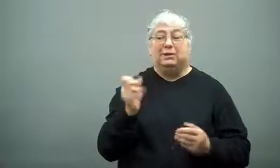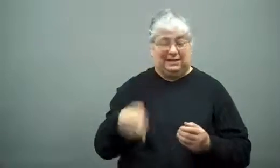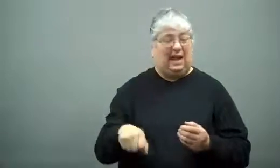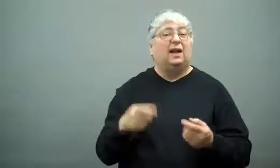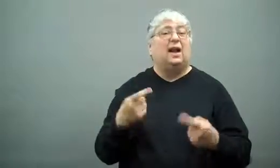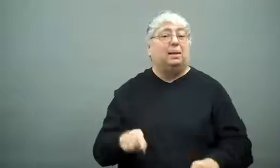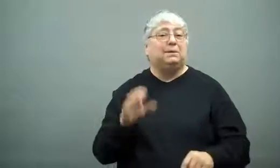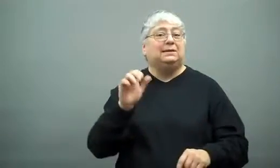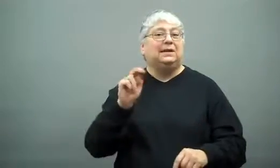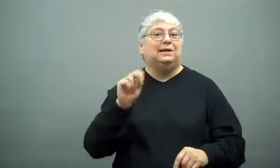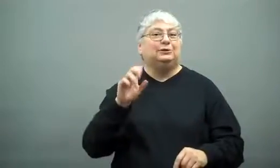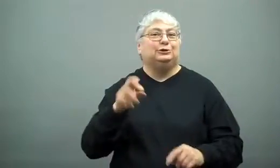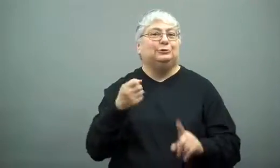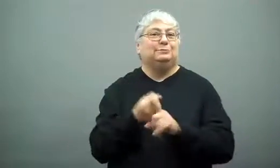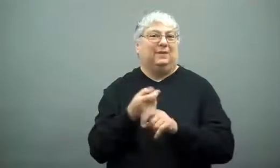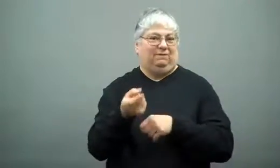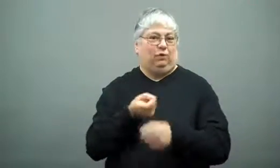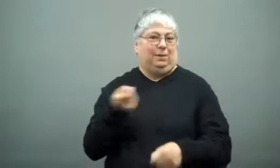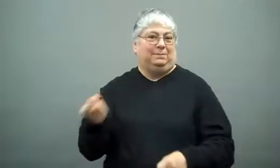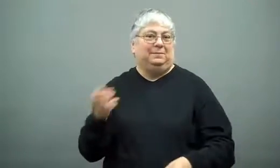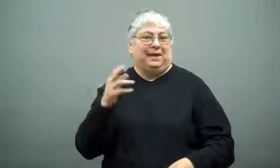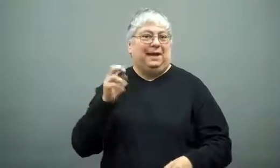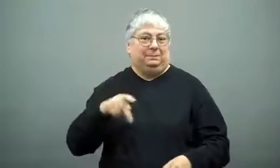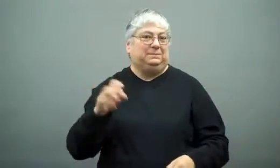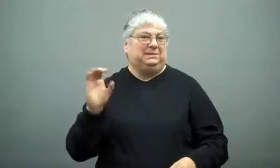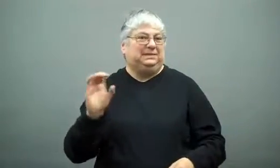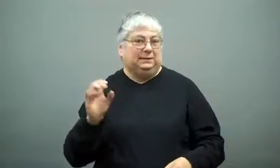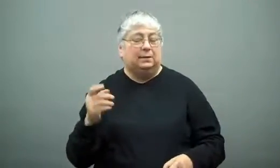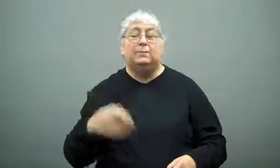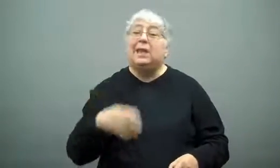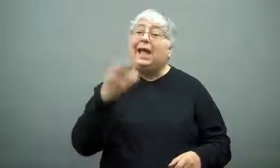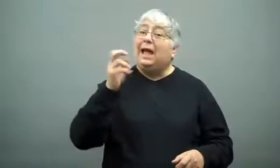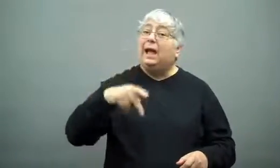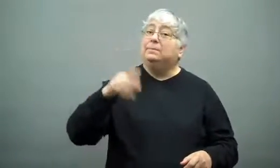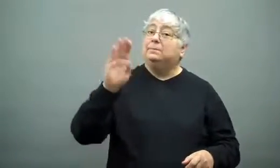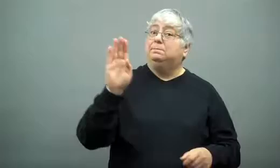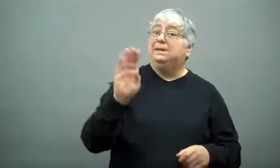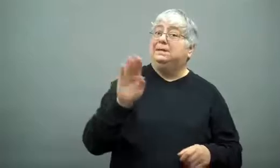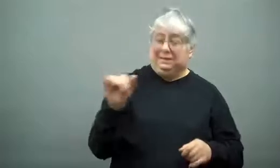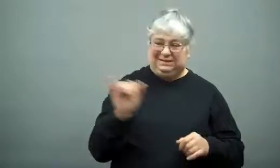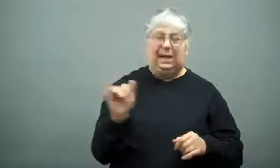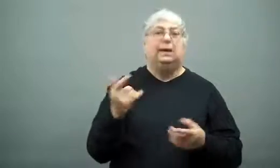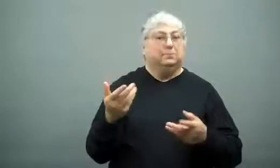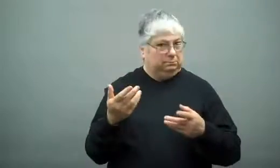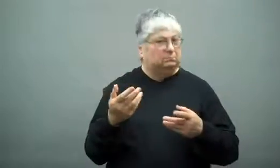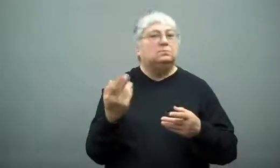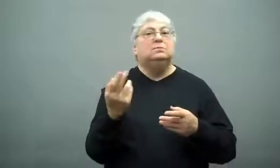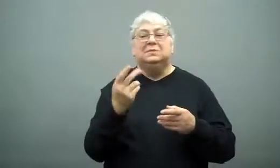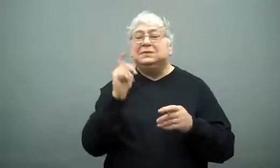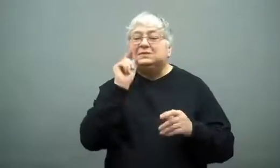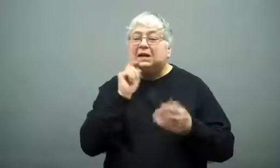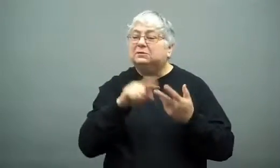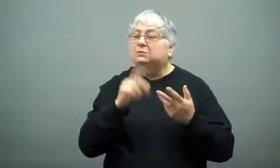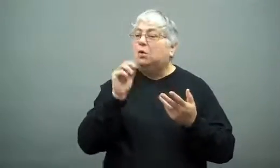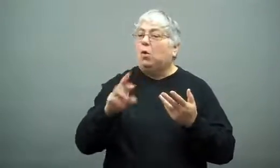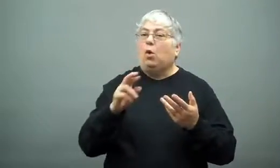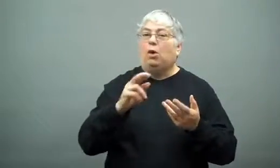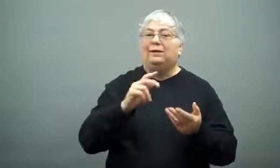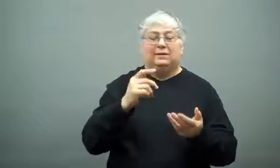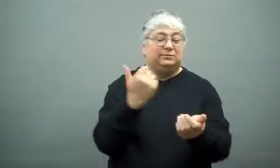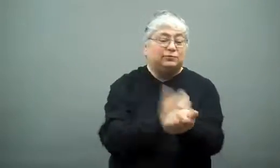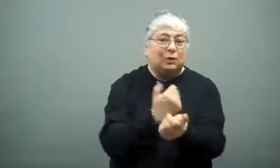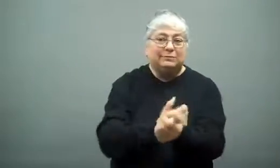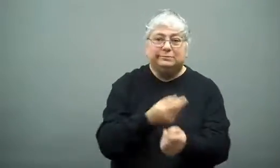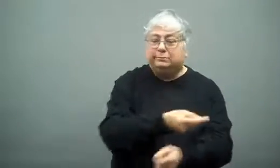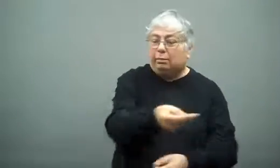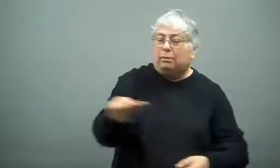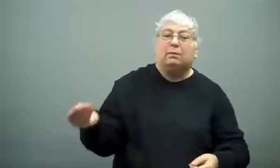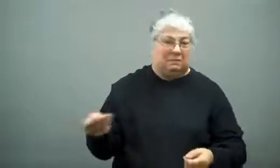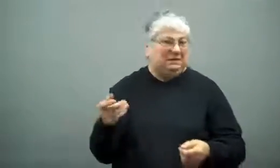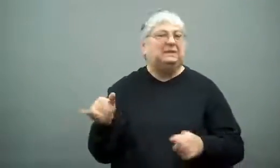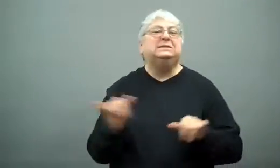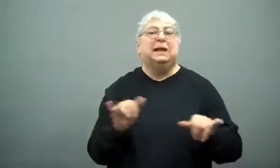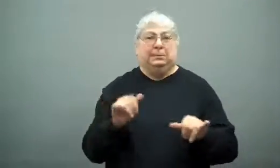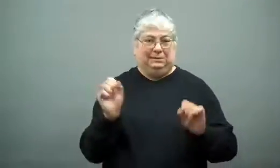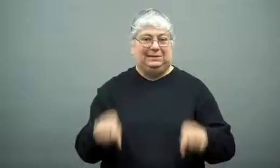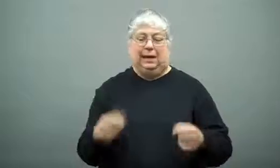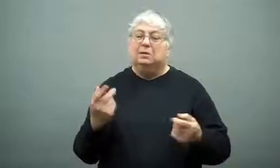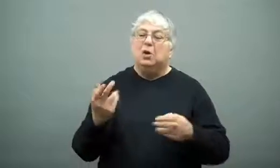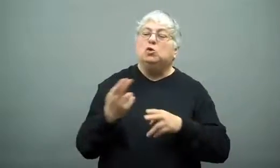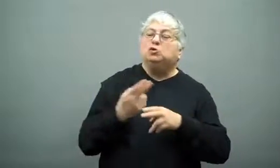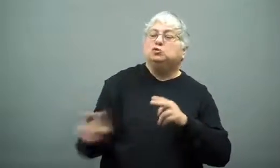It can also lead to cancer.